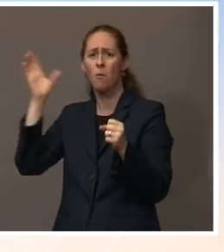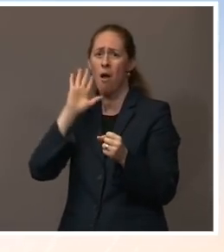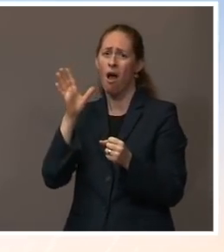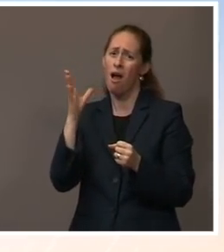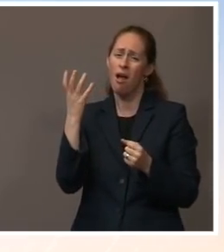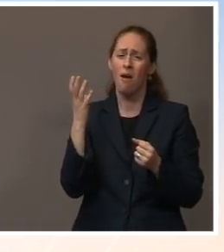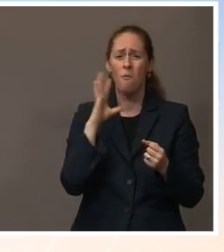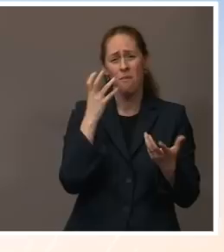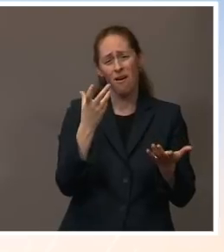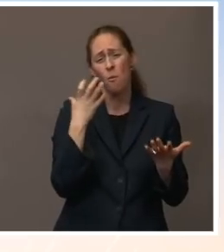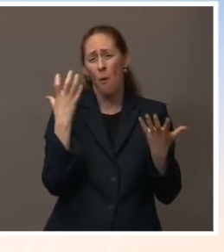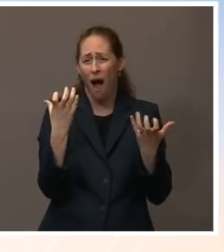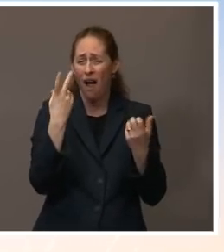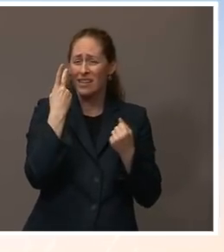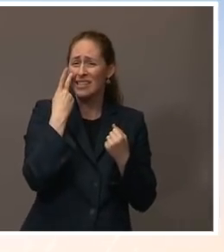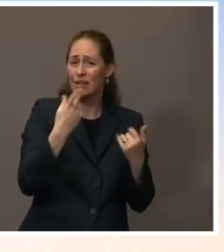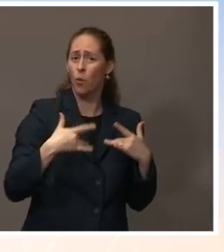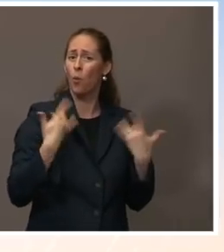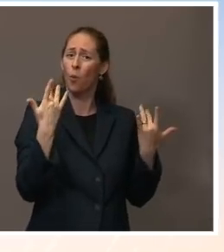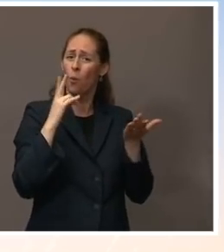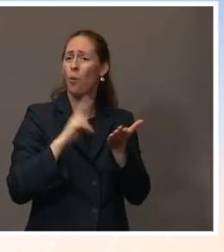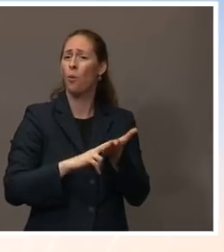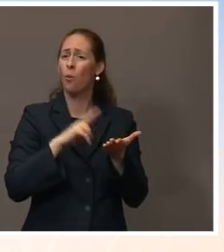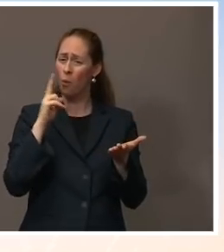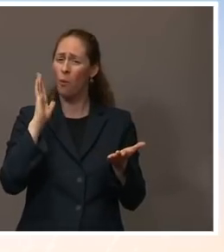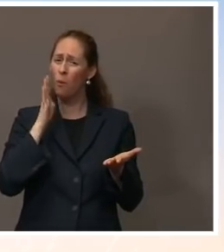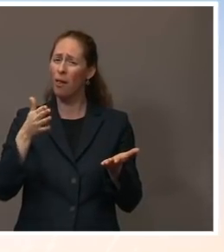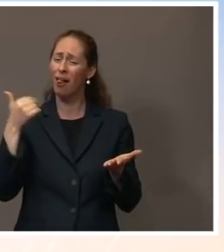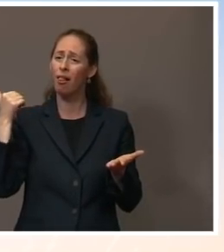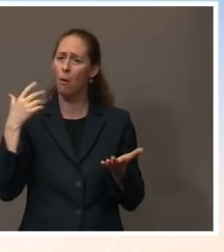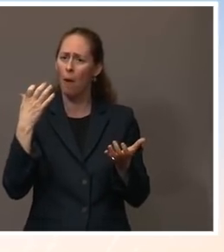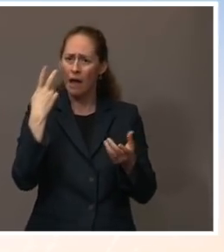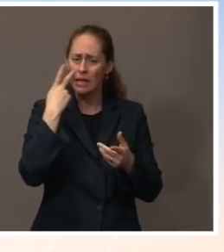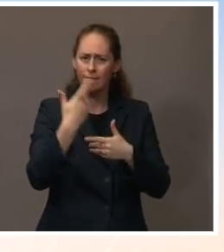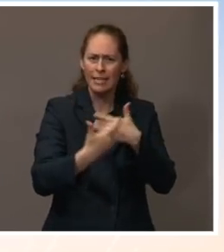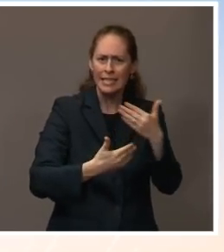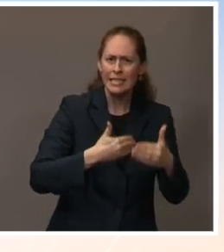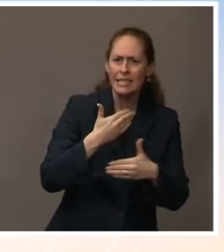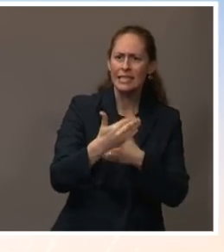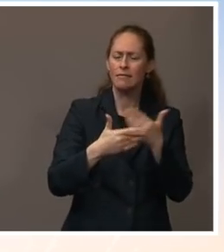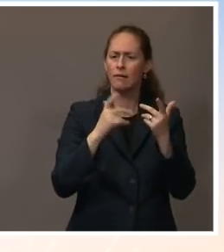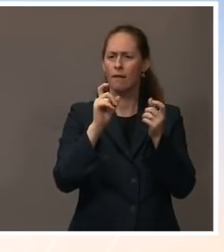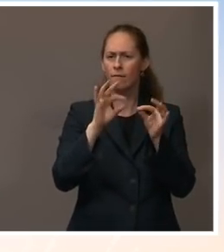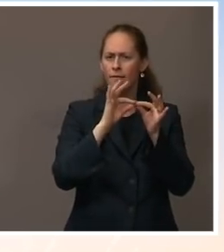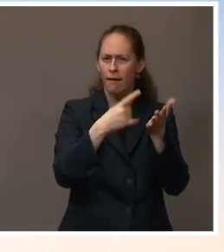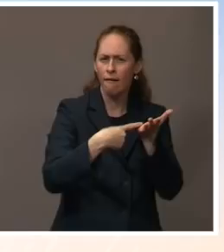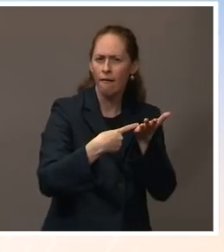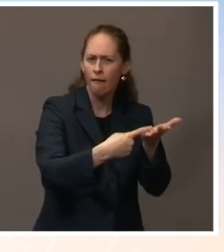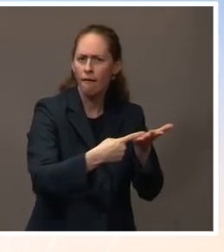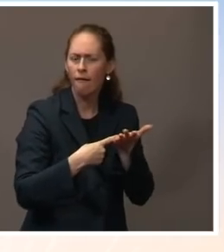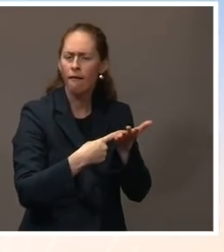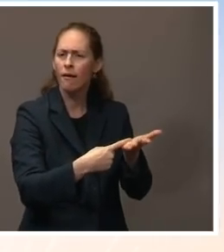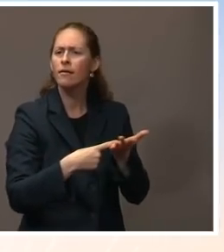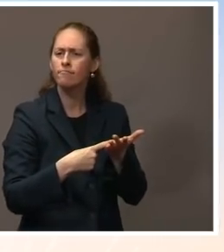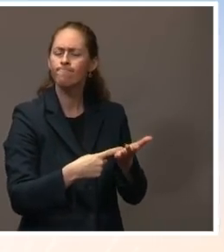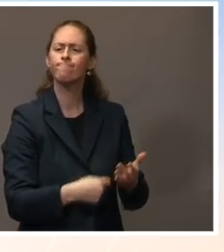We've seen progress being made, we've heard progress being made, and those discussions are ongoing. So I would expect that his --